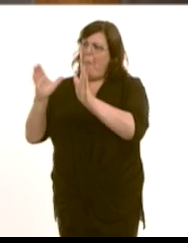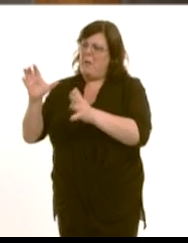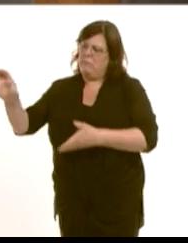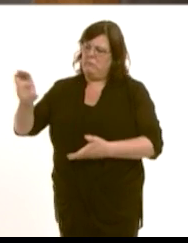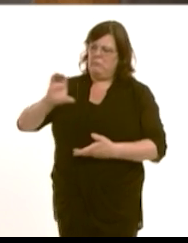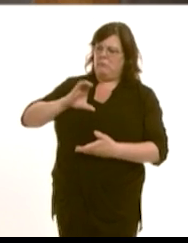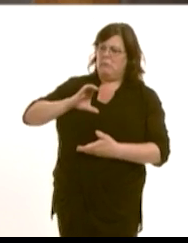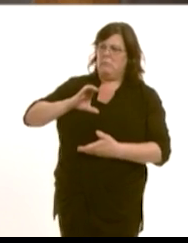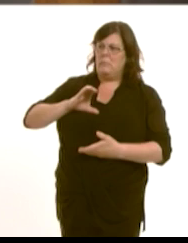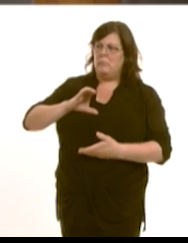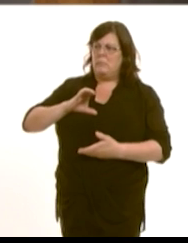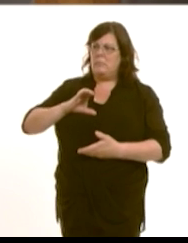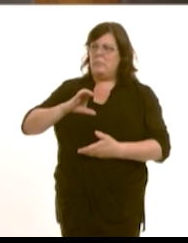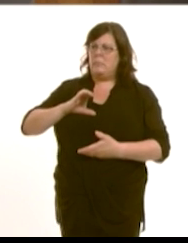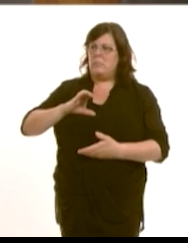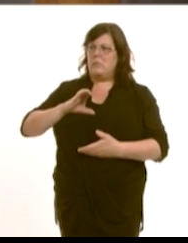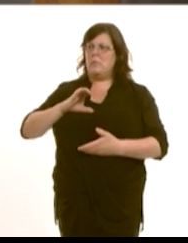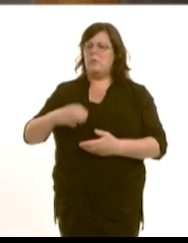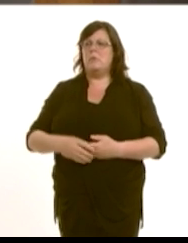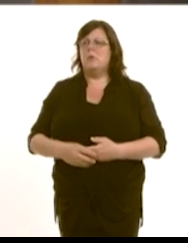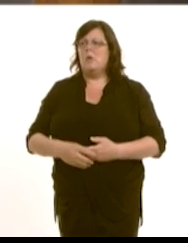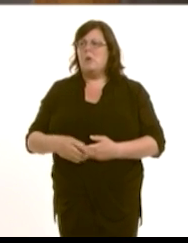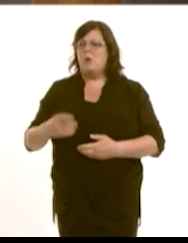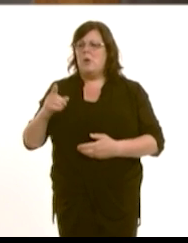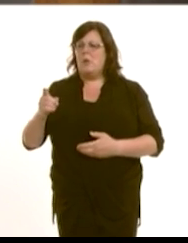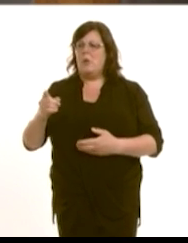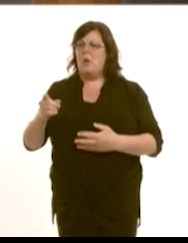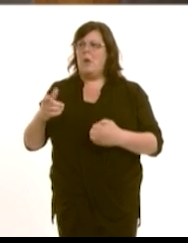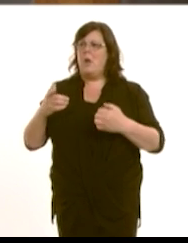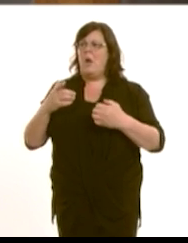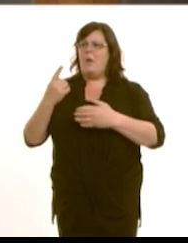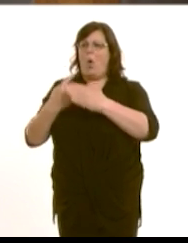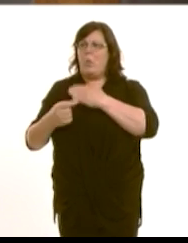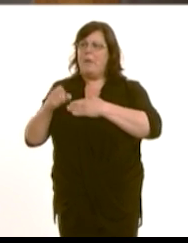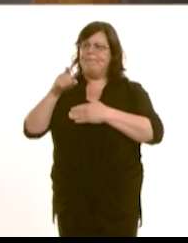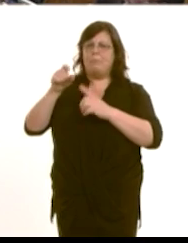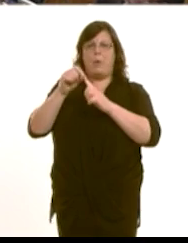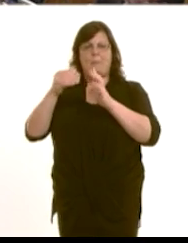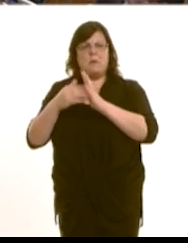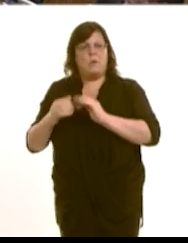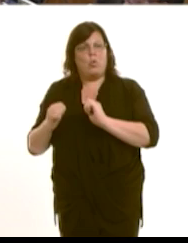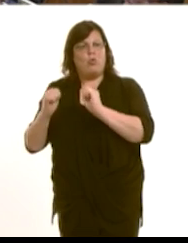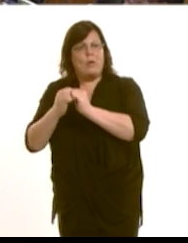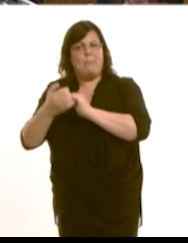itís right to say, by the future Prime Minister, but by many in her party. Leanne Wood: Thank you, First Minister.